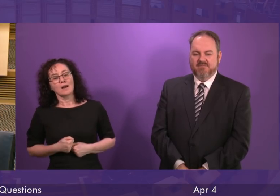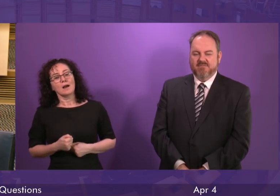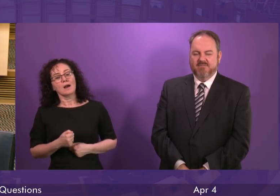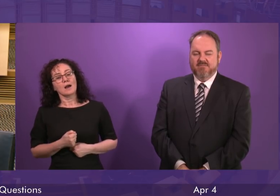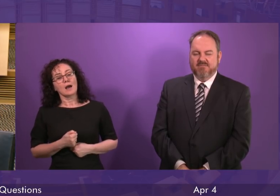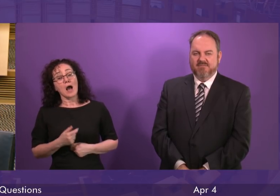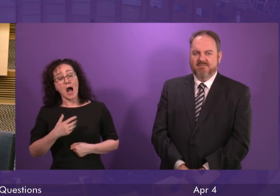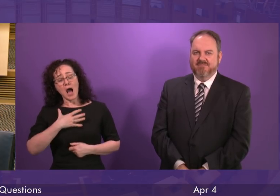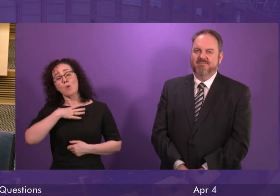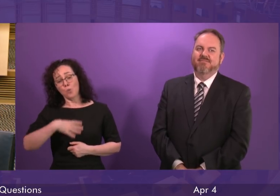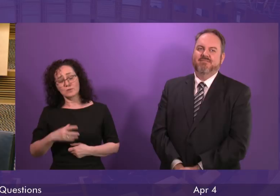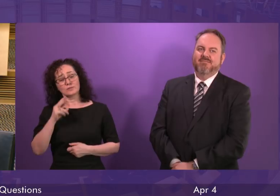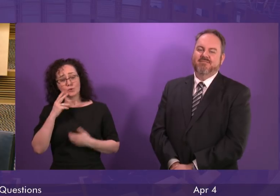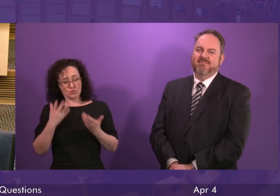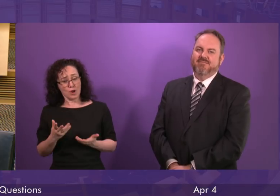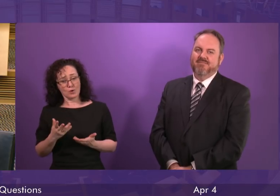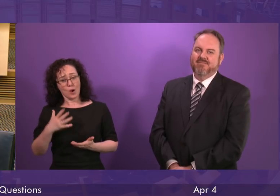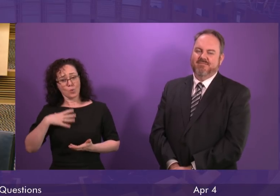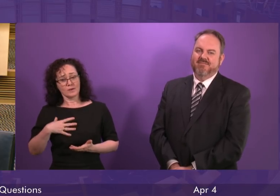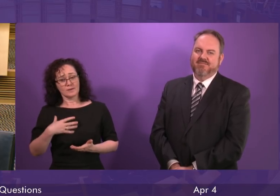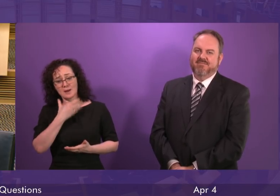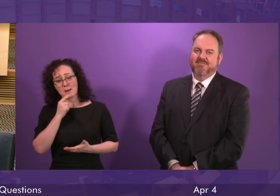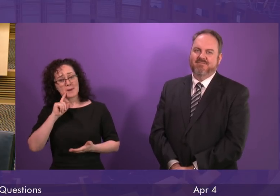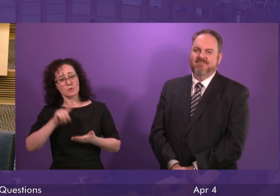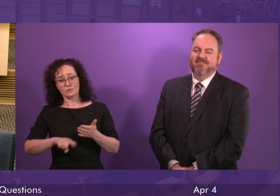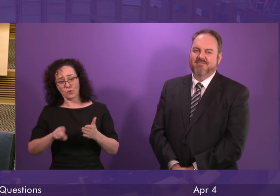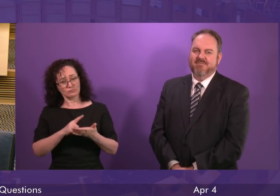I want to see a people’s vote in all circumstances. As I have set out previously, the current